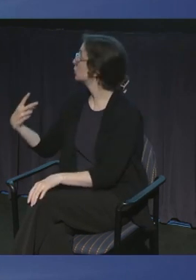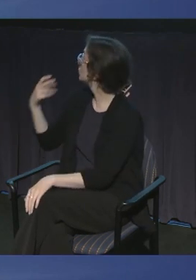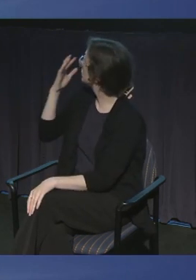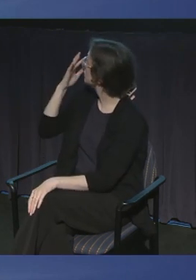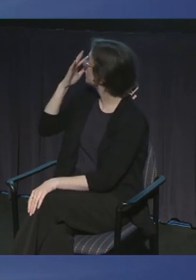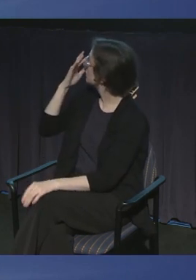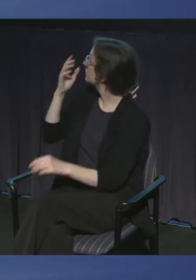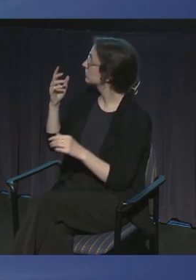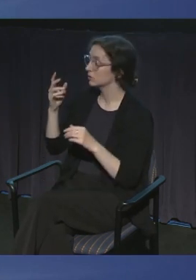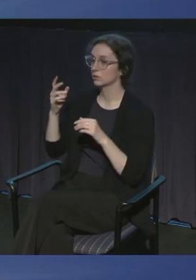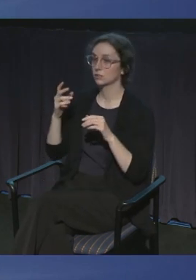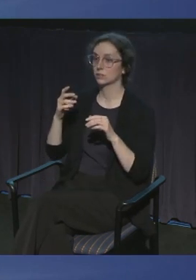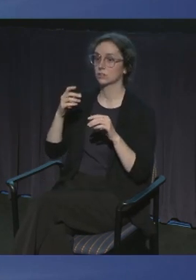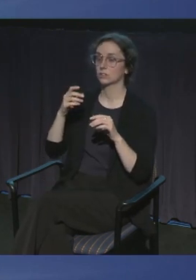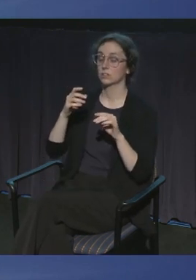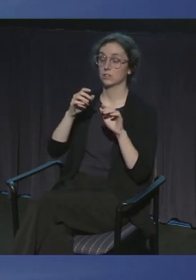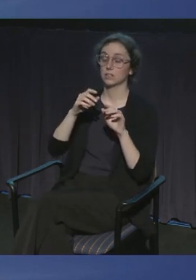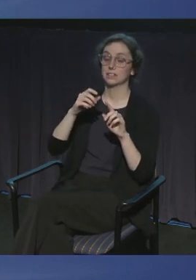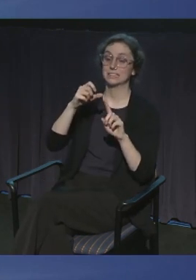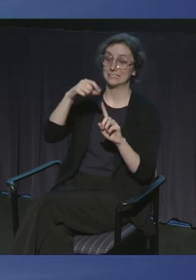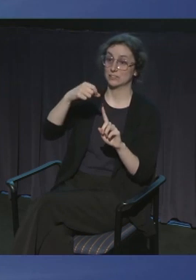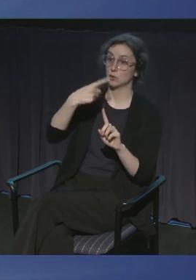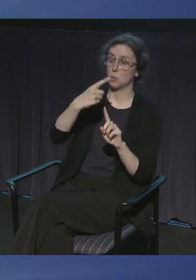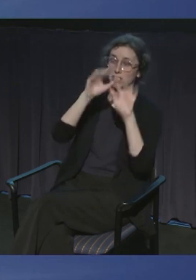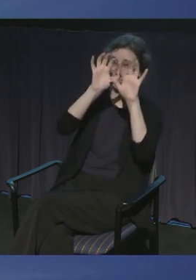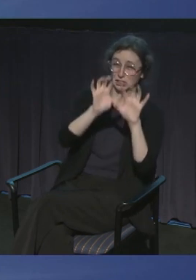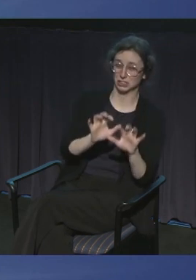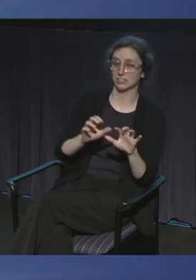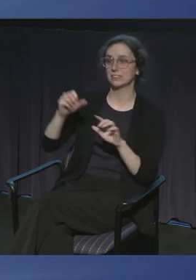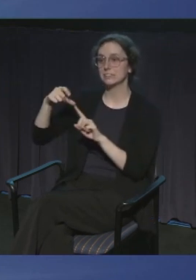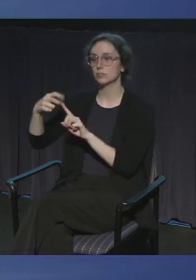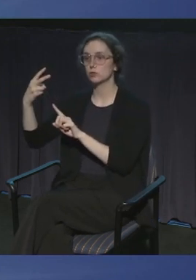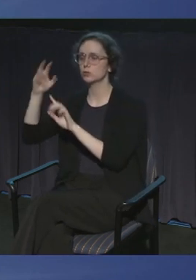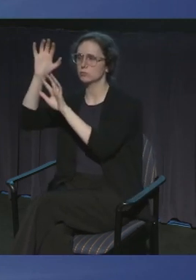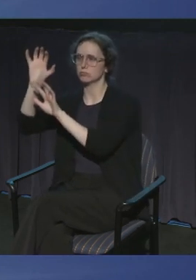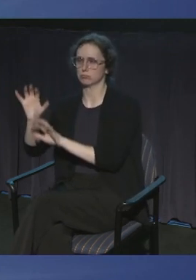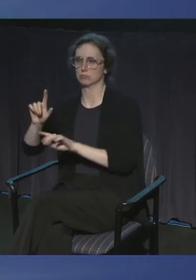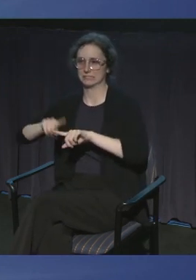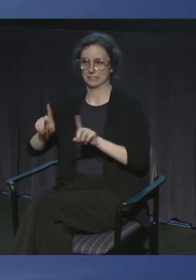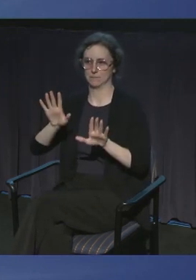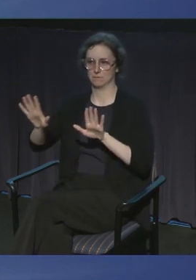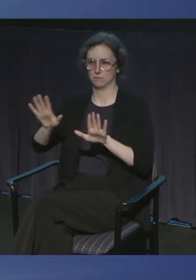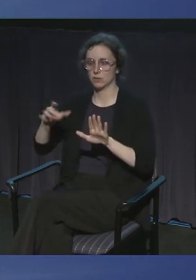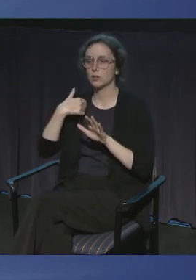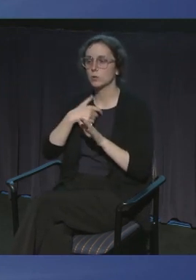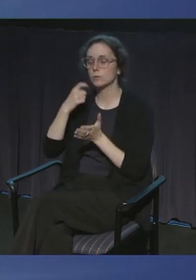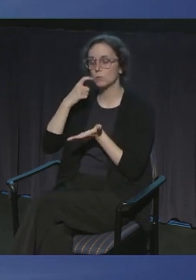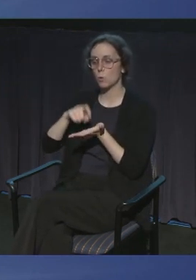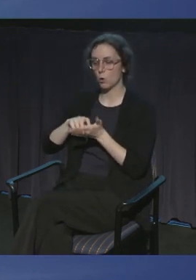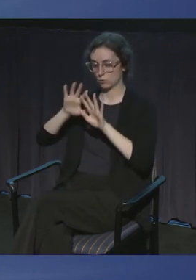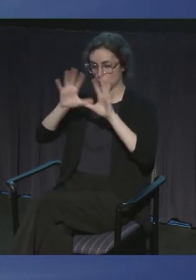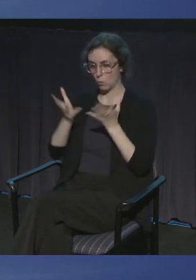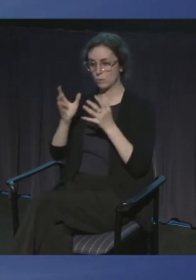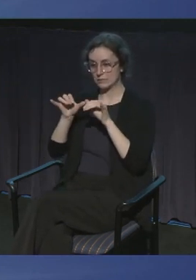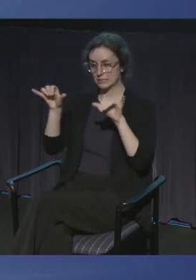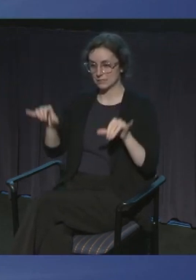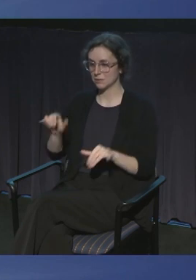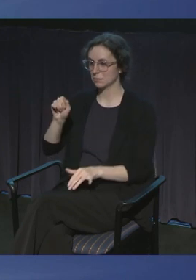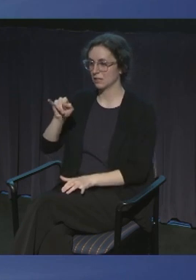DIFFERENT THINGS THAT ARE ACTIVATED IN INFLAMMAZONE IN SIGNAL 1 AND SIGNAL 2.